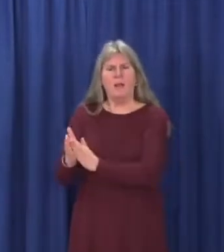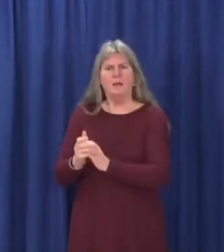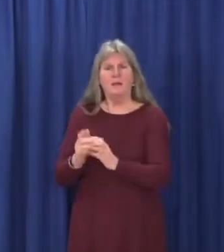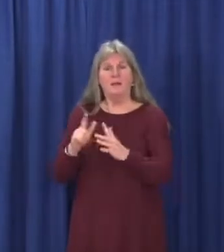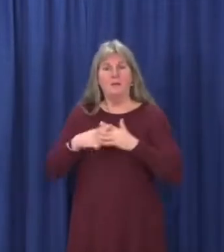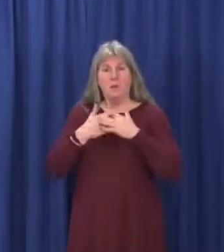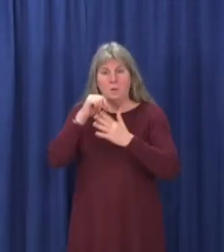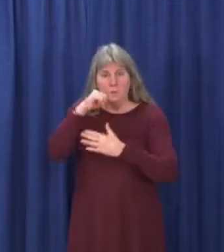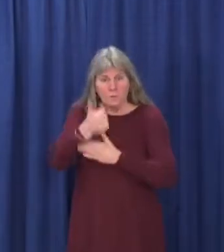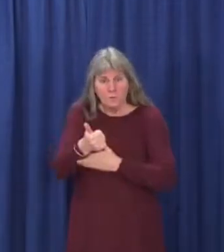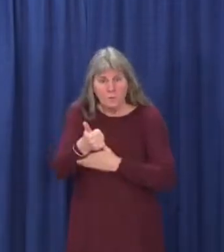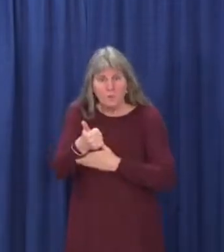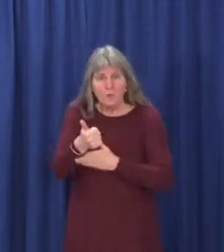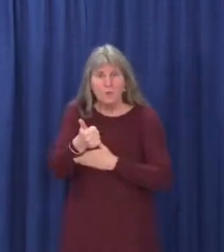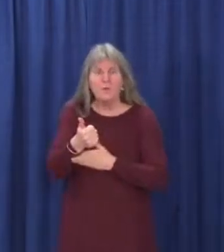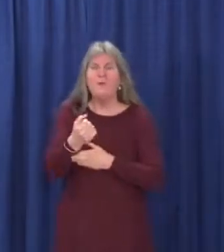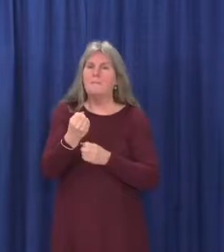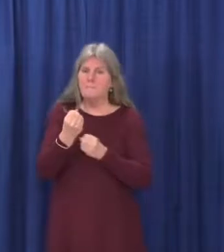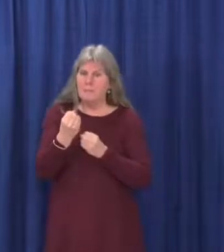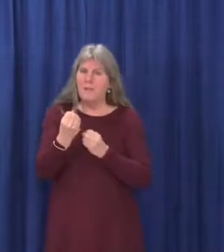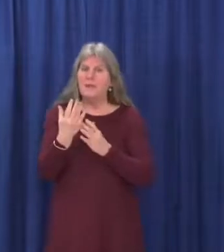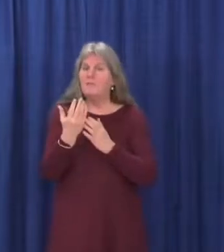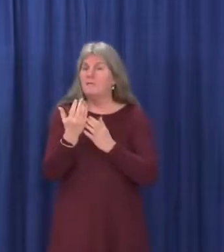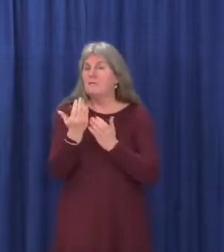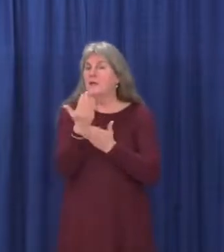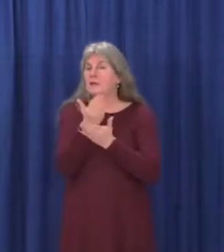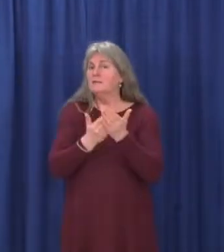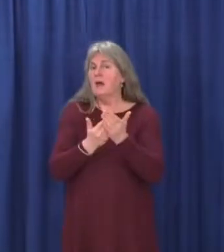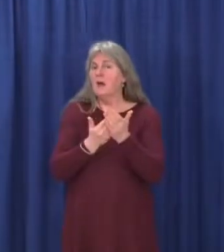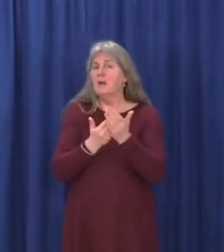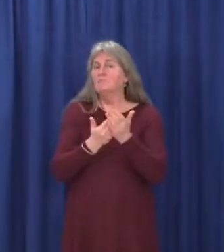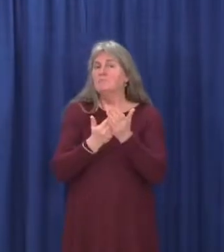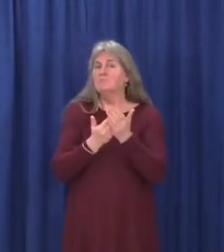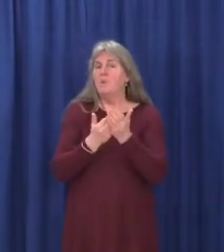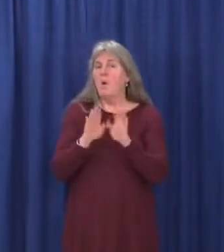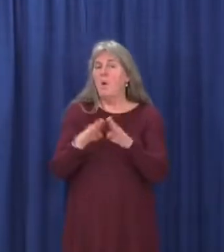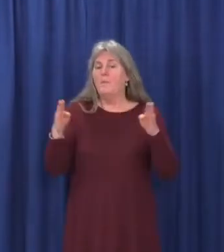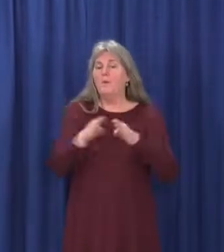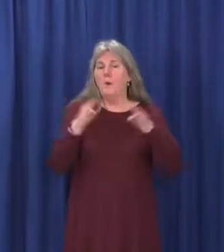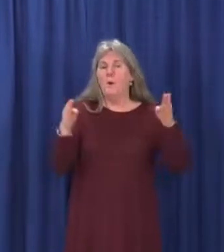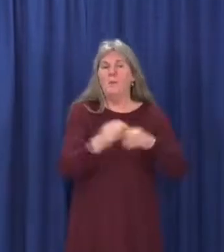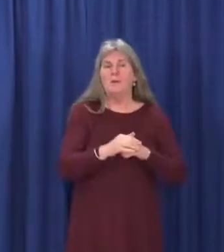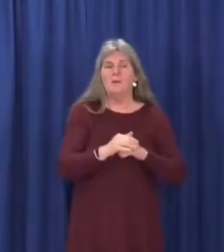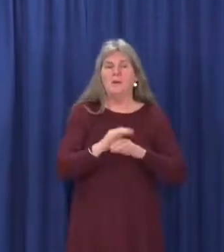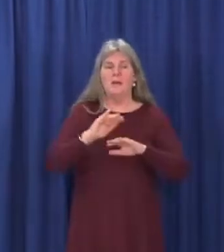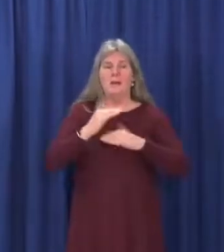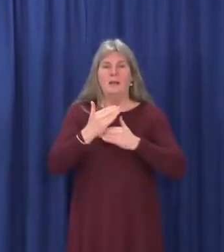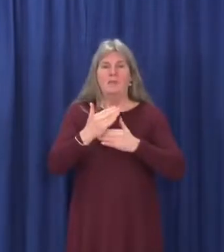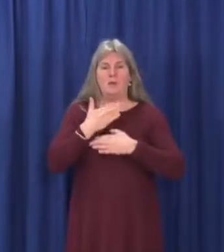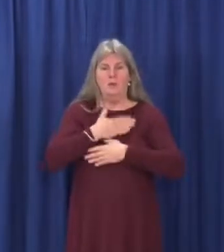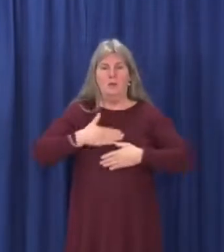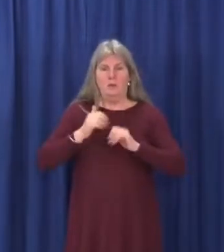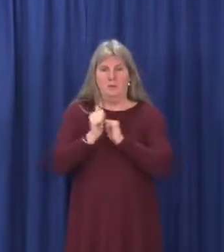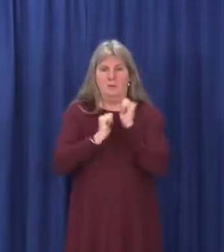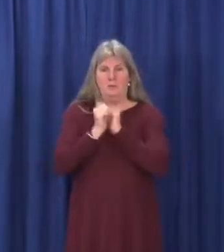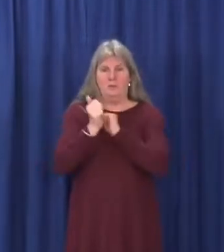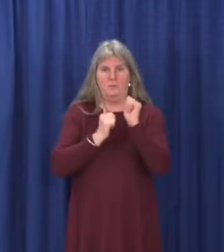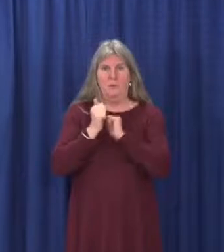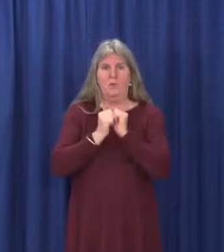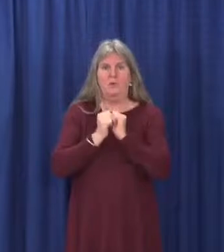a number of measures will be loosened. The limit on recreational team sports for those aged 19 and up